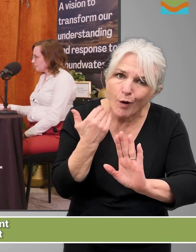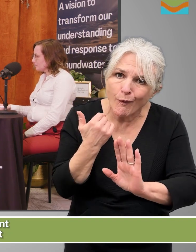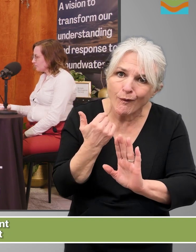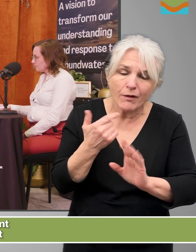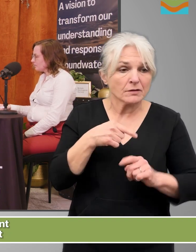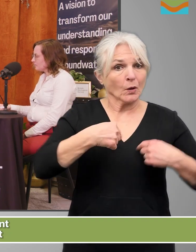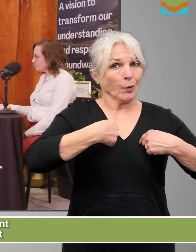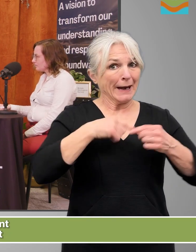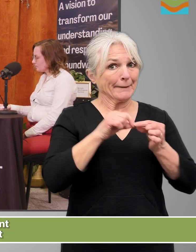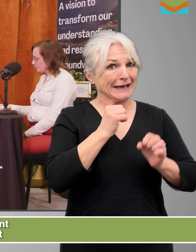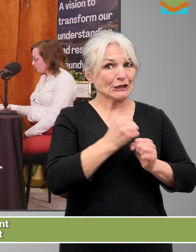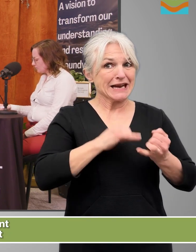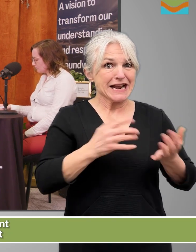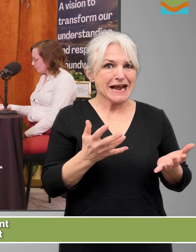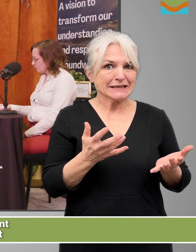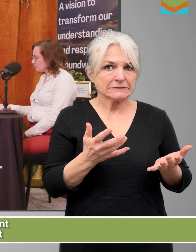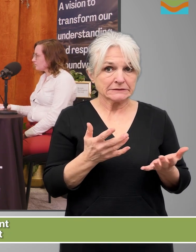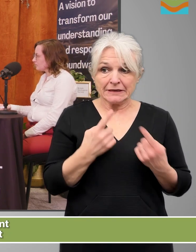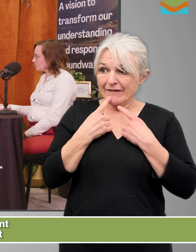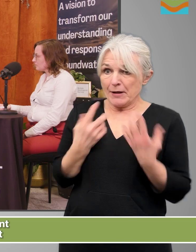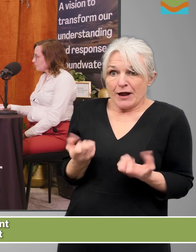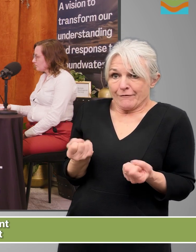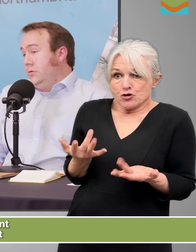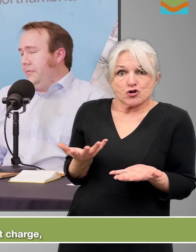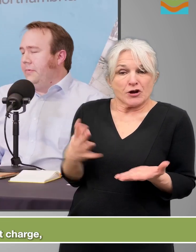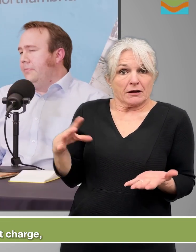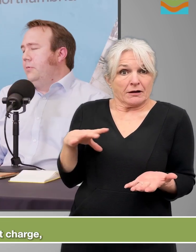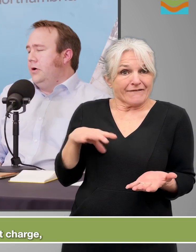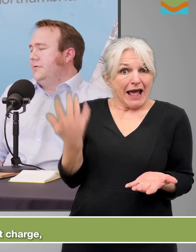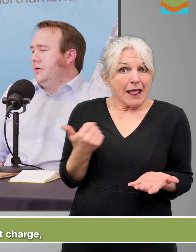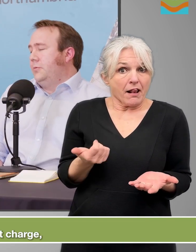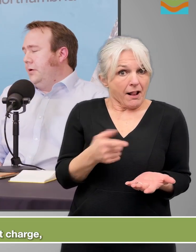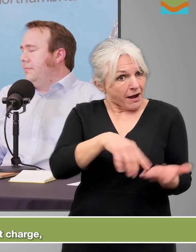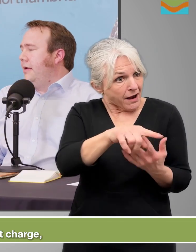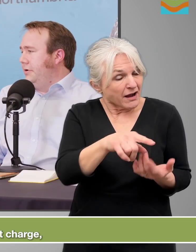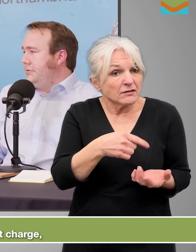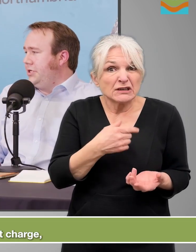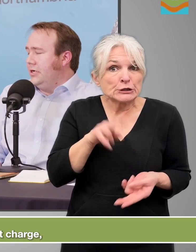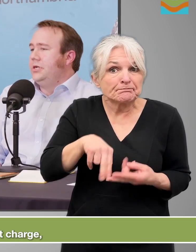freely available at the point of need for minimal cost or the borehole's for us we don't charge,